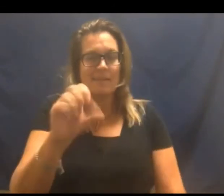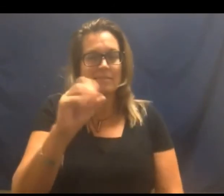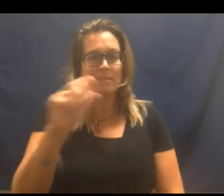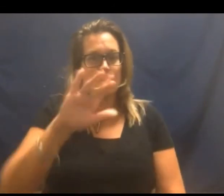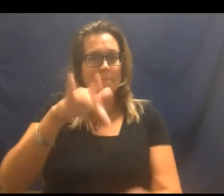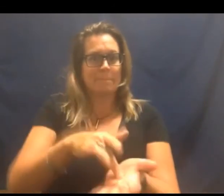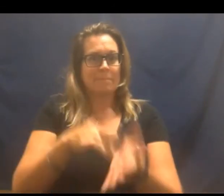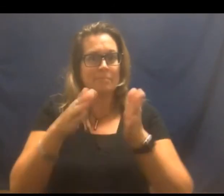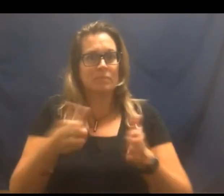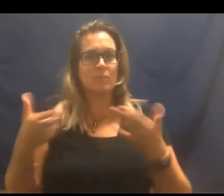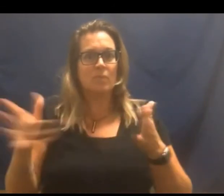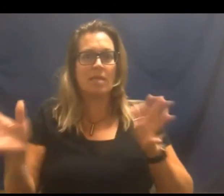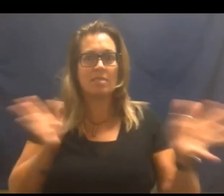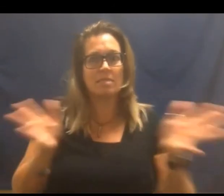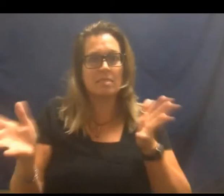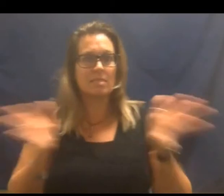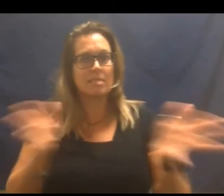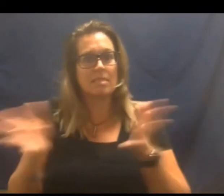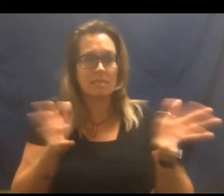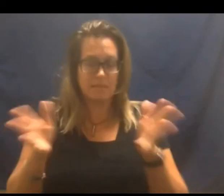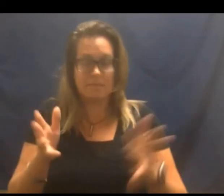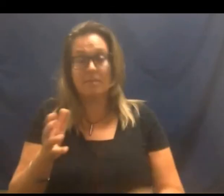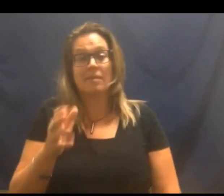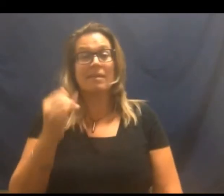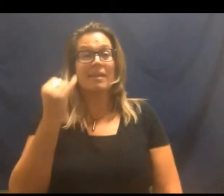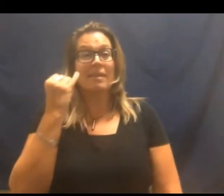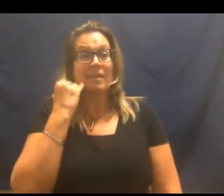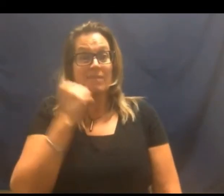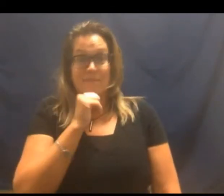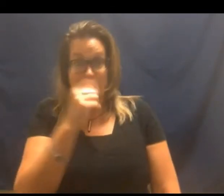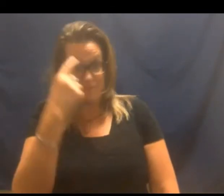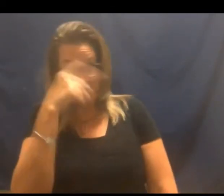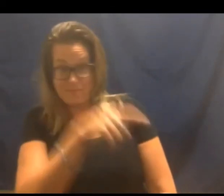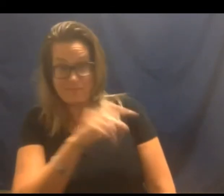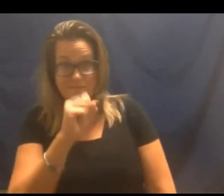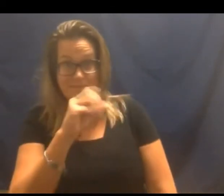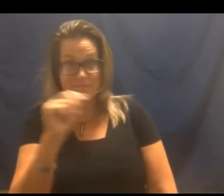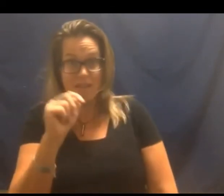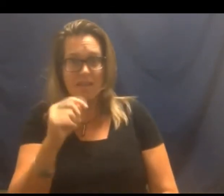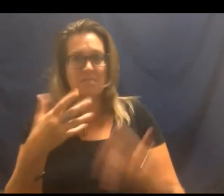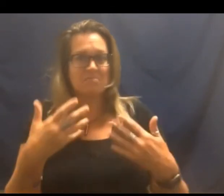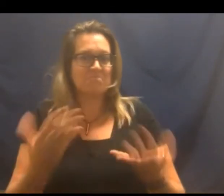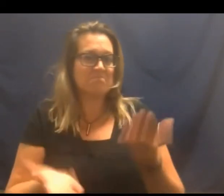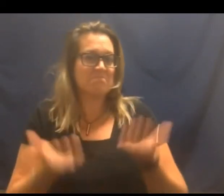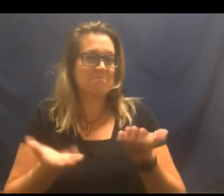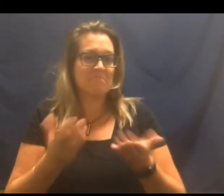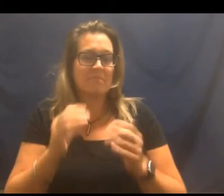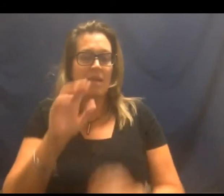along . He was always dealing with the two of them if it wasn't for Scot Lidell